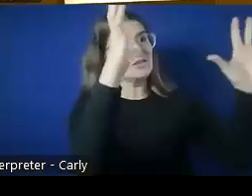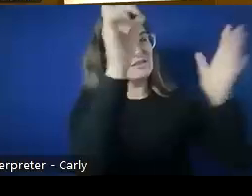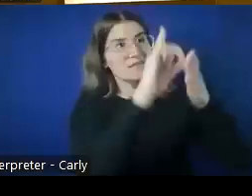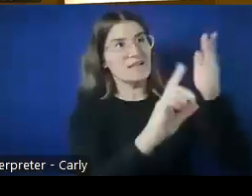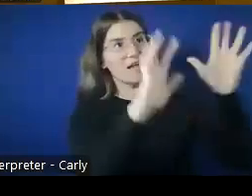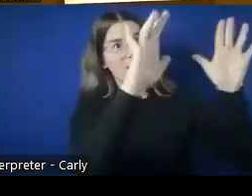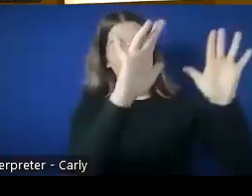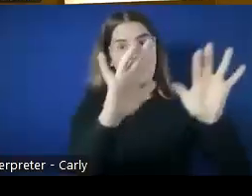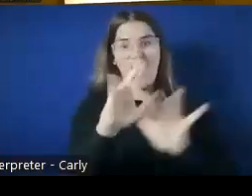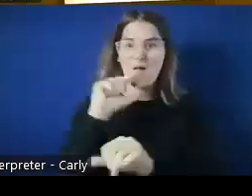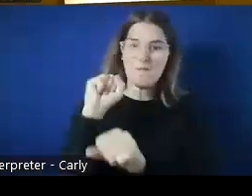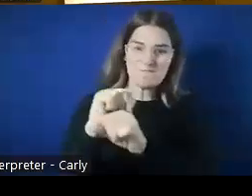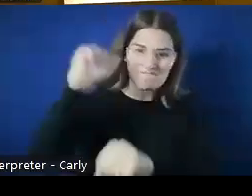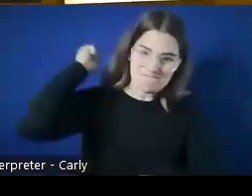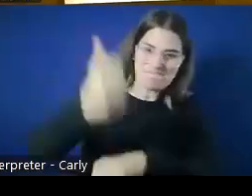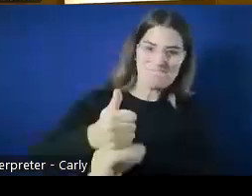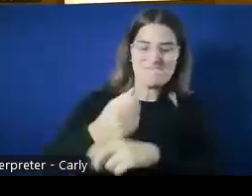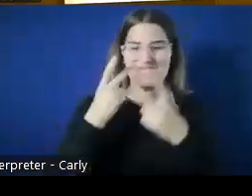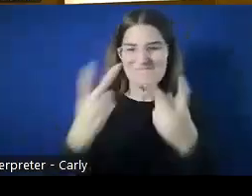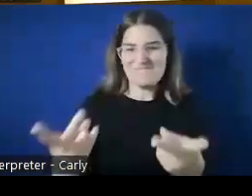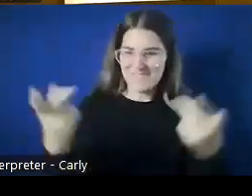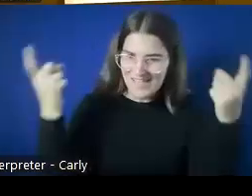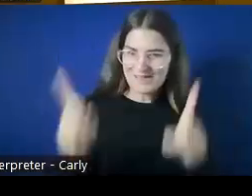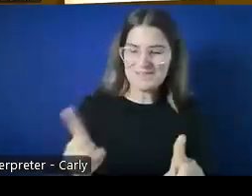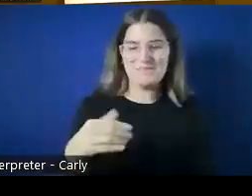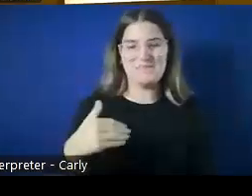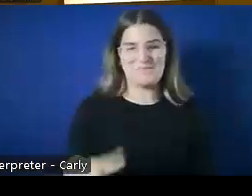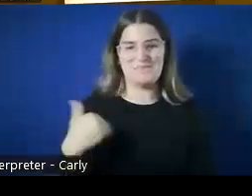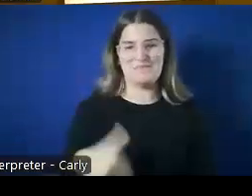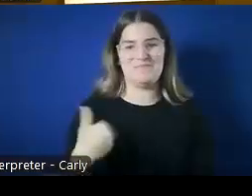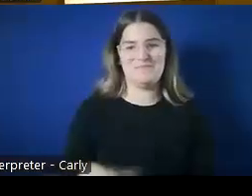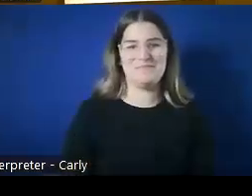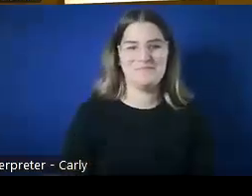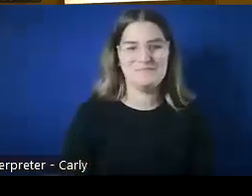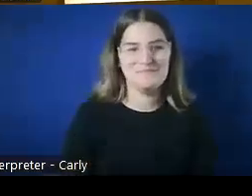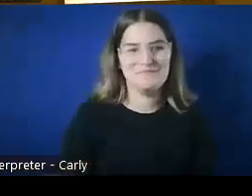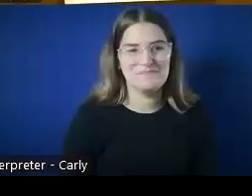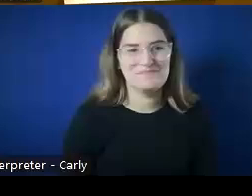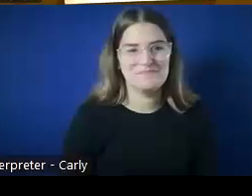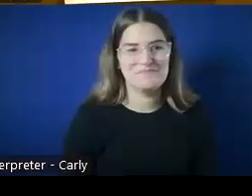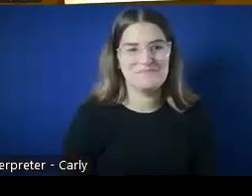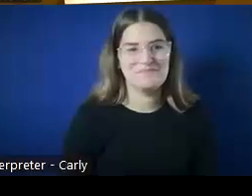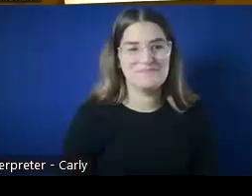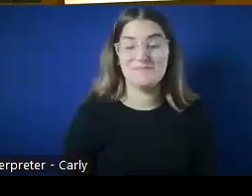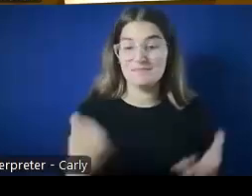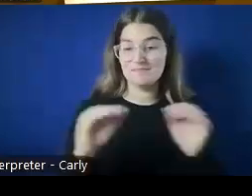really been nice to see it come to life and so we um brigher days we offer a couple of what we call